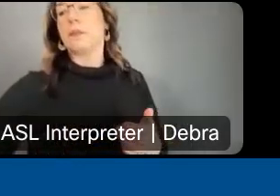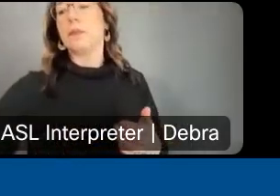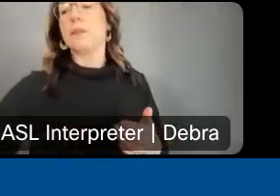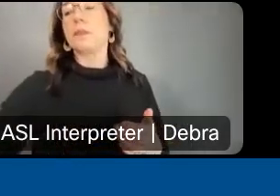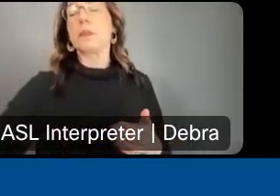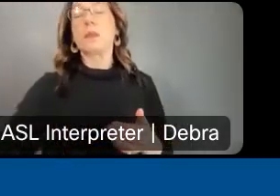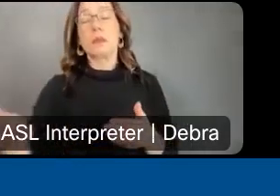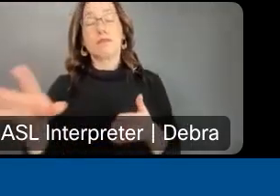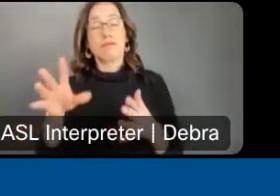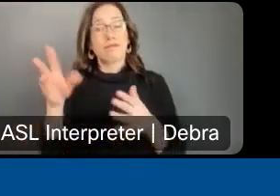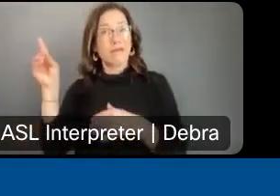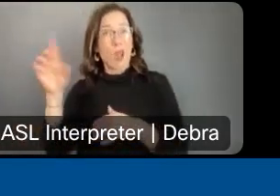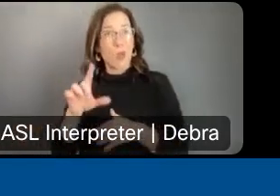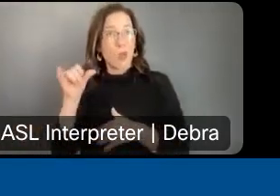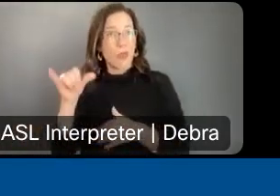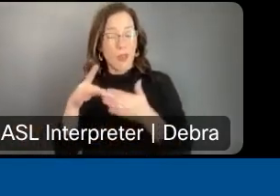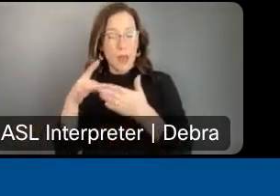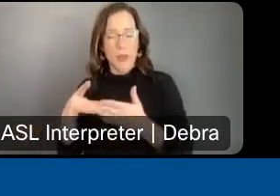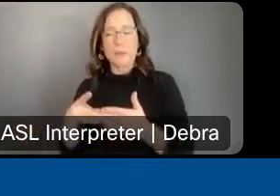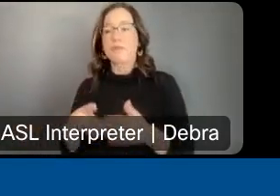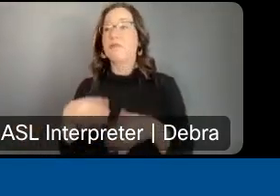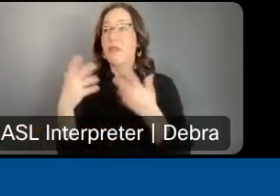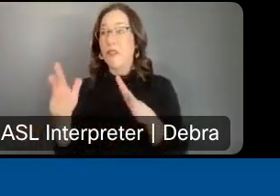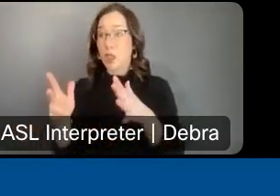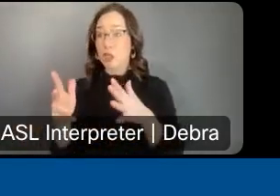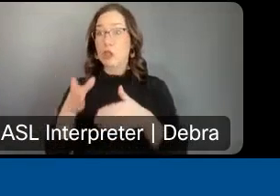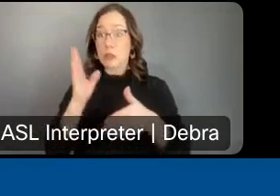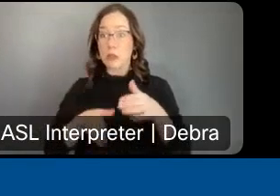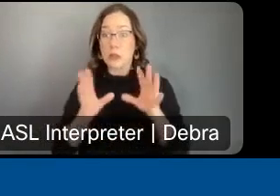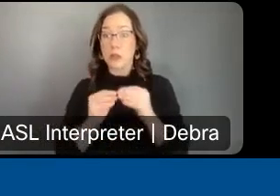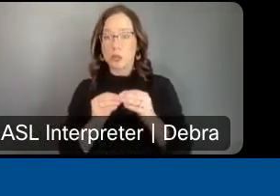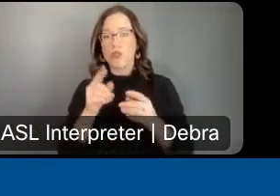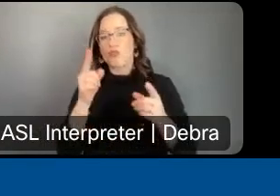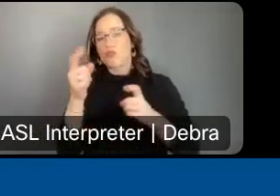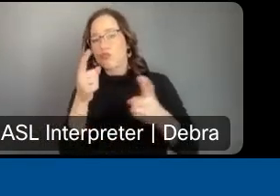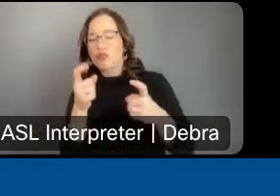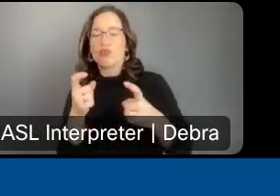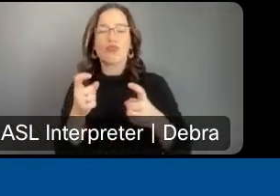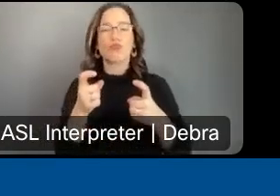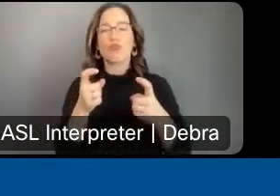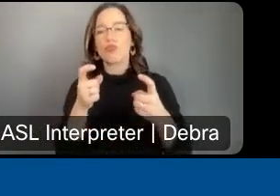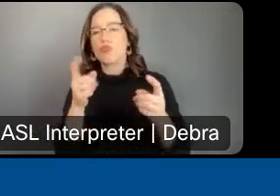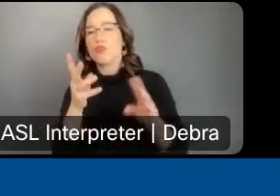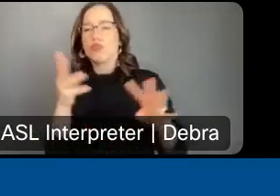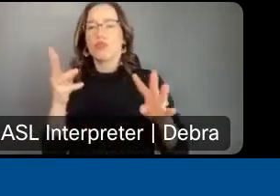Also at the end of this session we will be allowing you to ask questions and you can kind of queue up as we're going along.